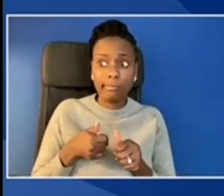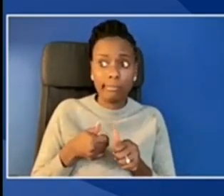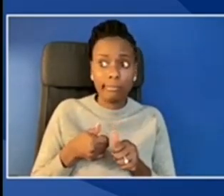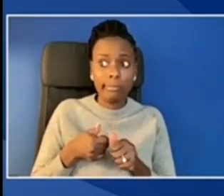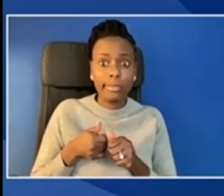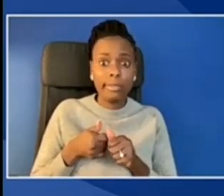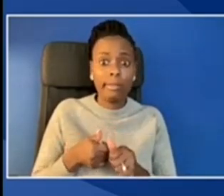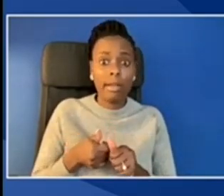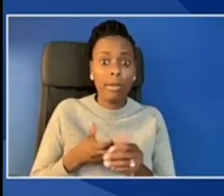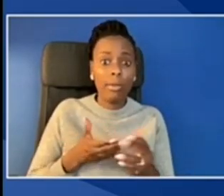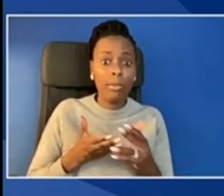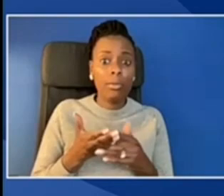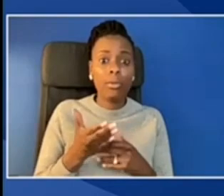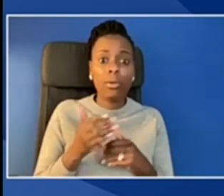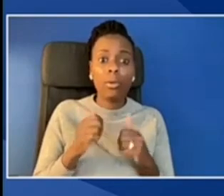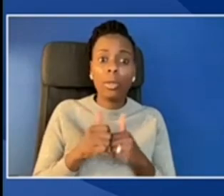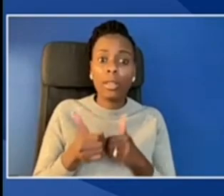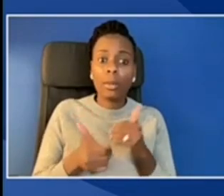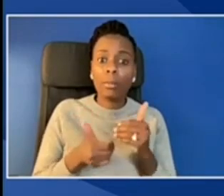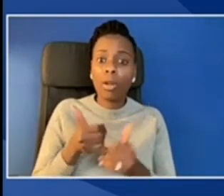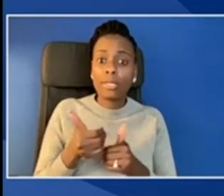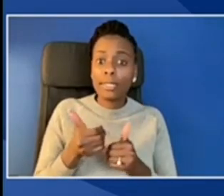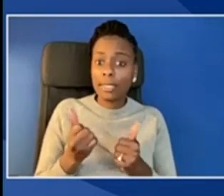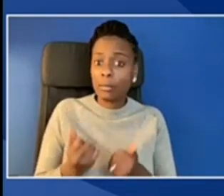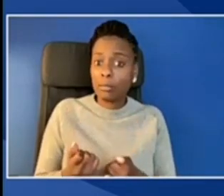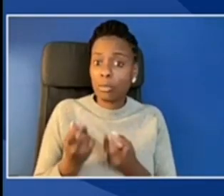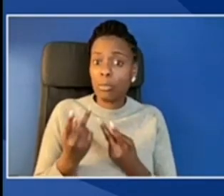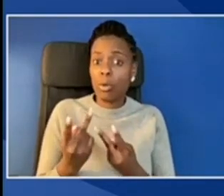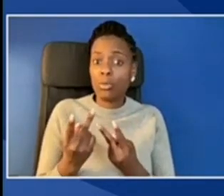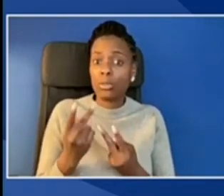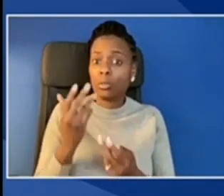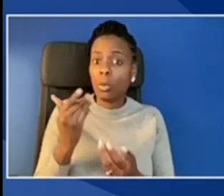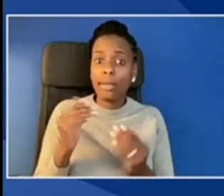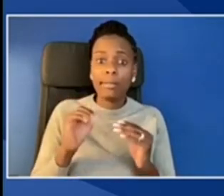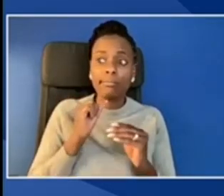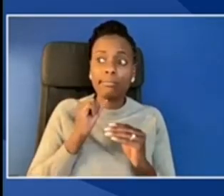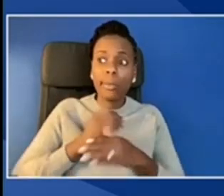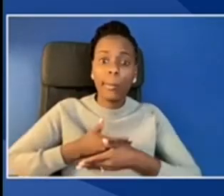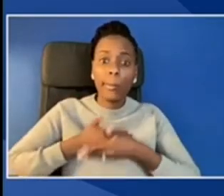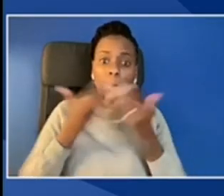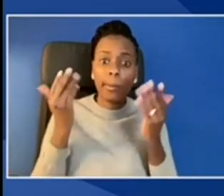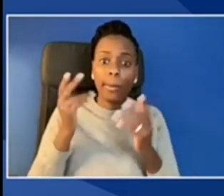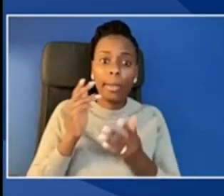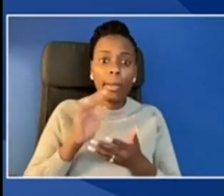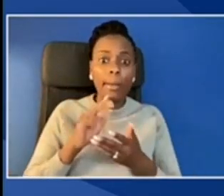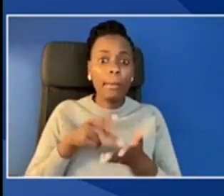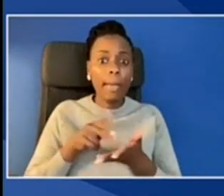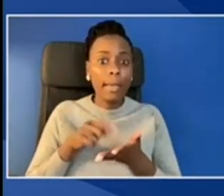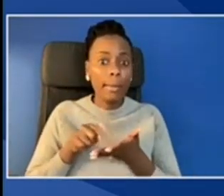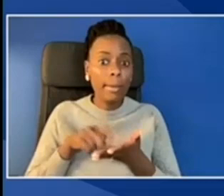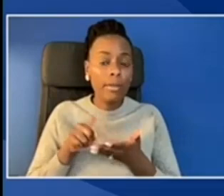processes proposing because it doesn't have payment records or it doesn't have the people power to handle some piece, I